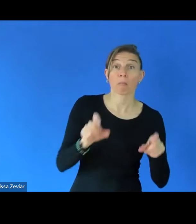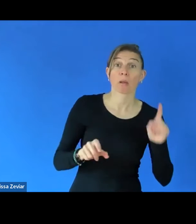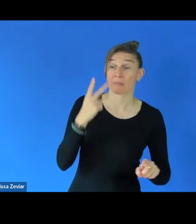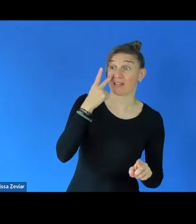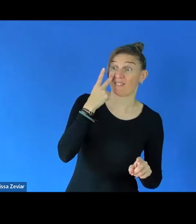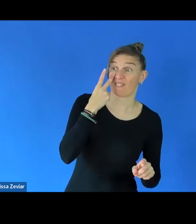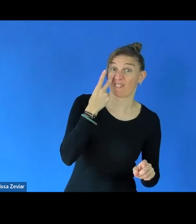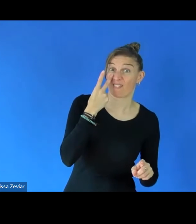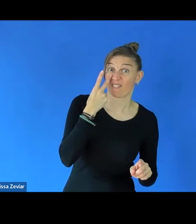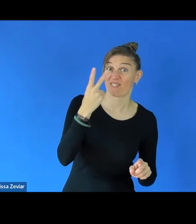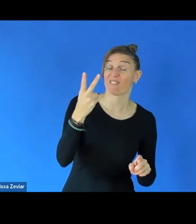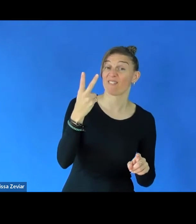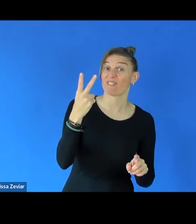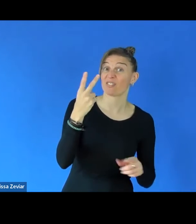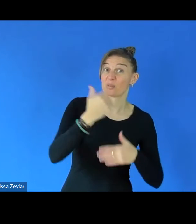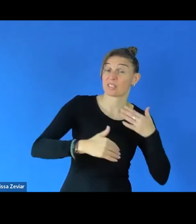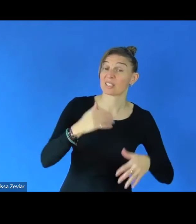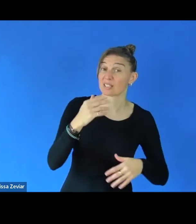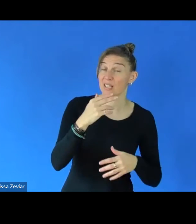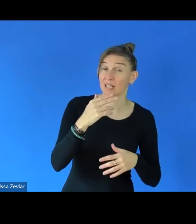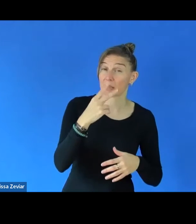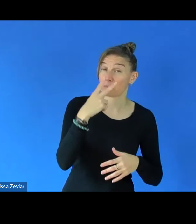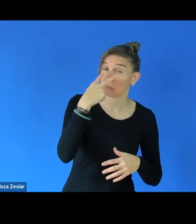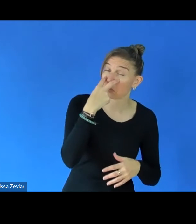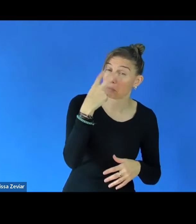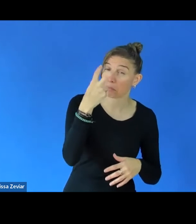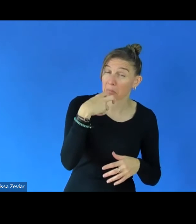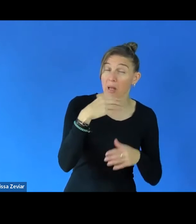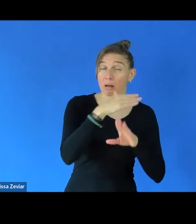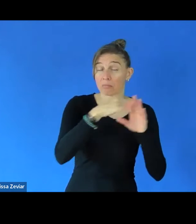employers are still finding the way how they perform their work.